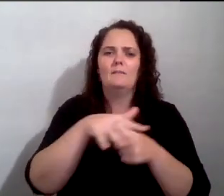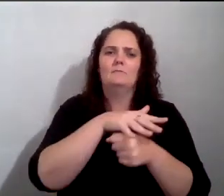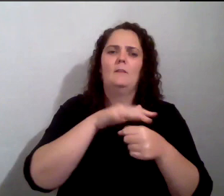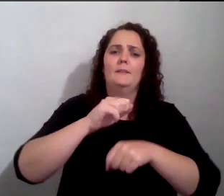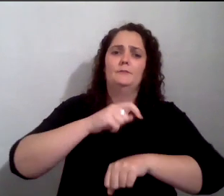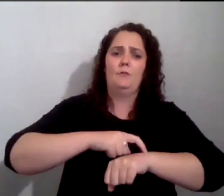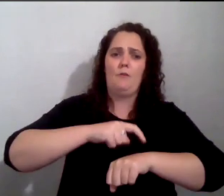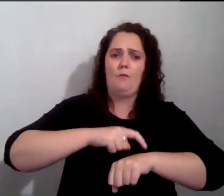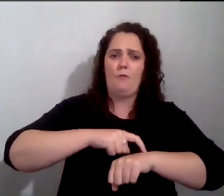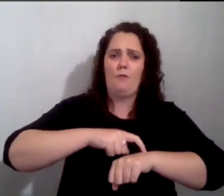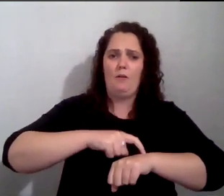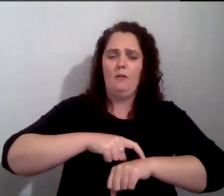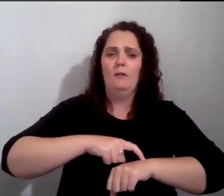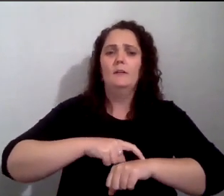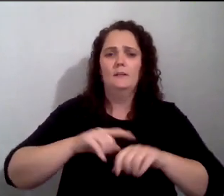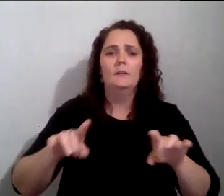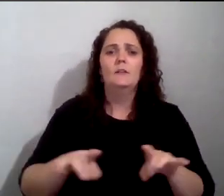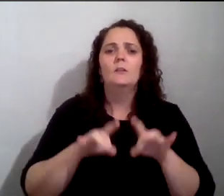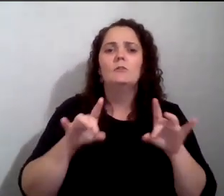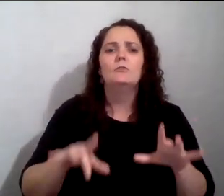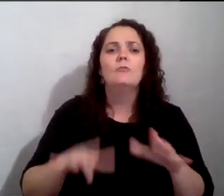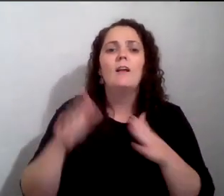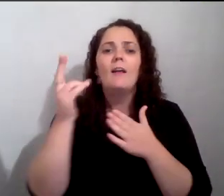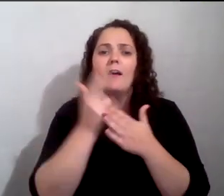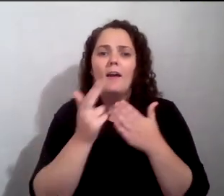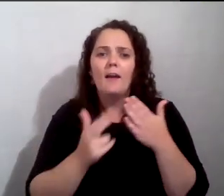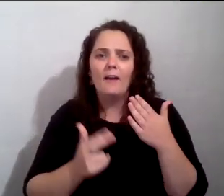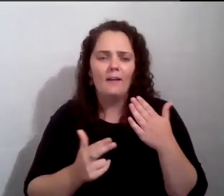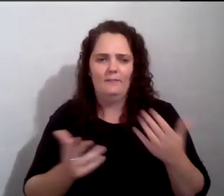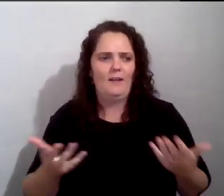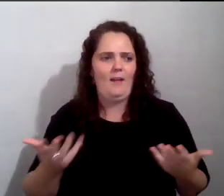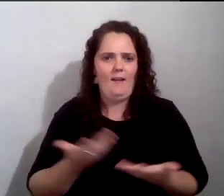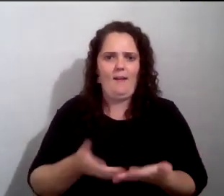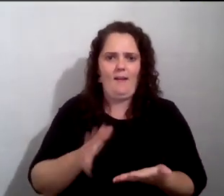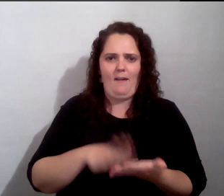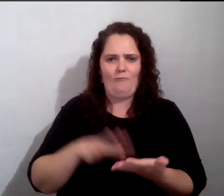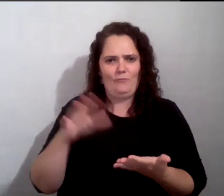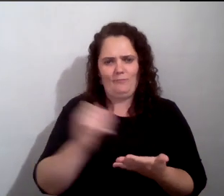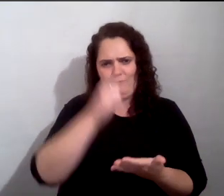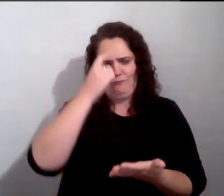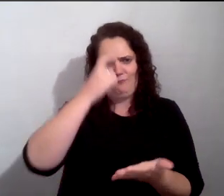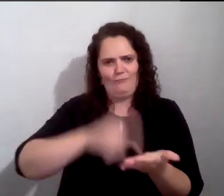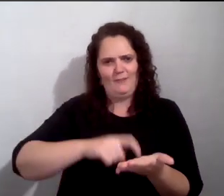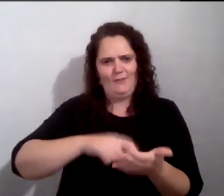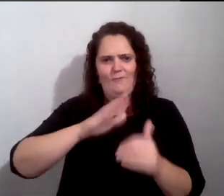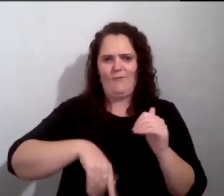of a particular period of Australian art can't exist without the recognition of the role of the applied arts,